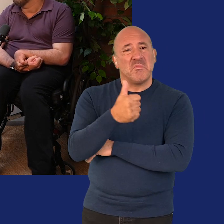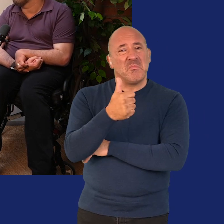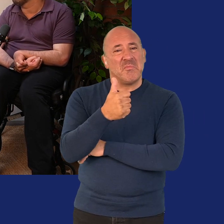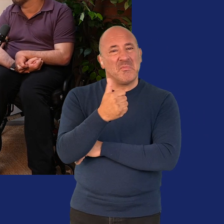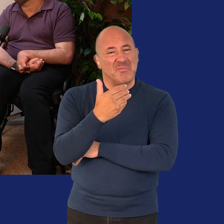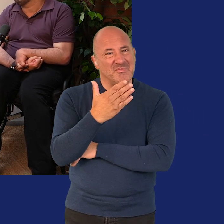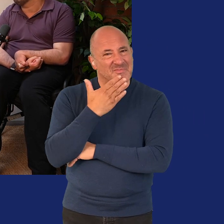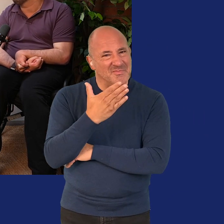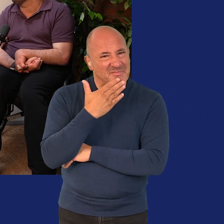Thank you. Mm-hmm